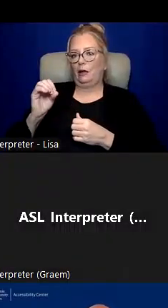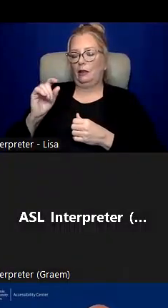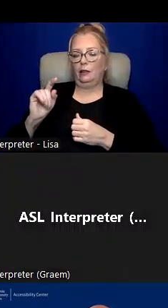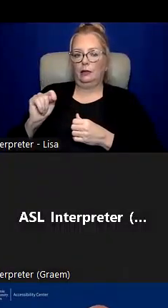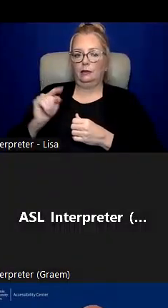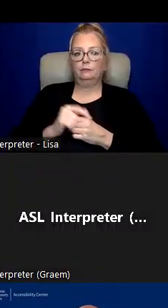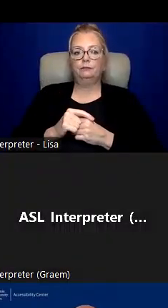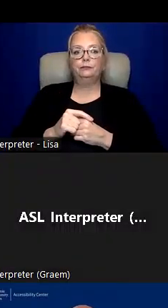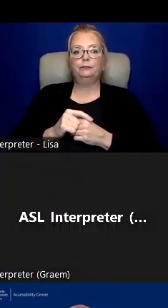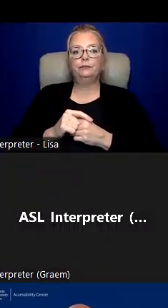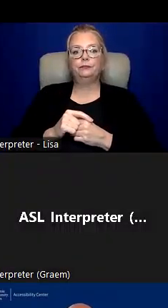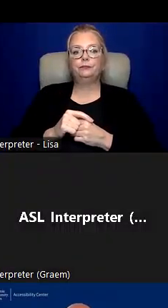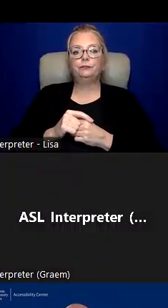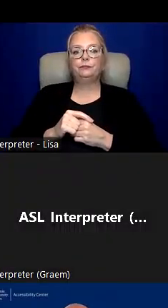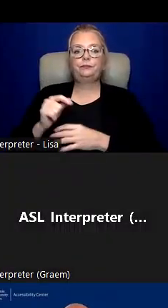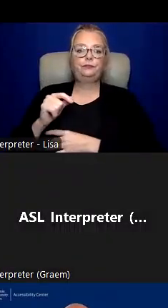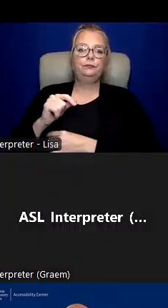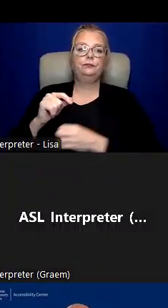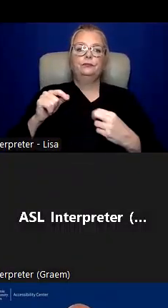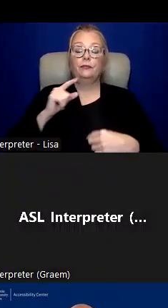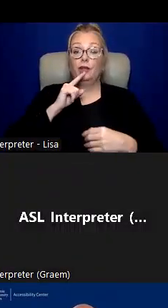And again, this is a real-world example.